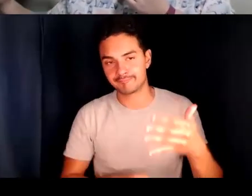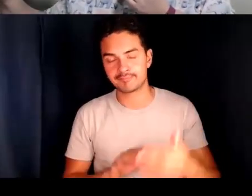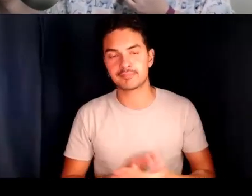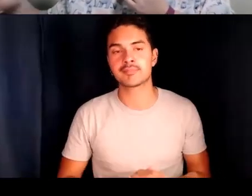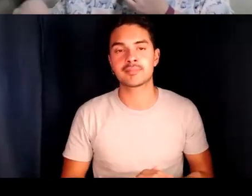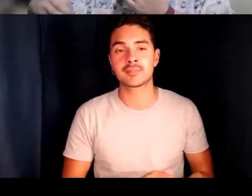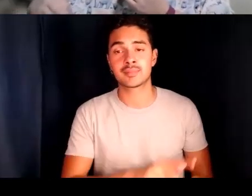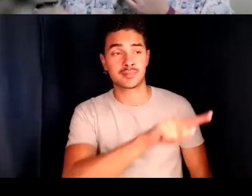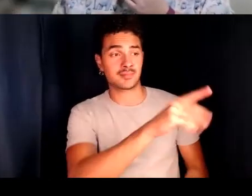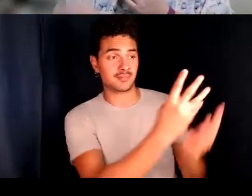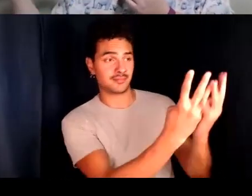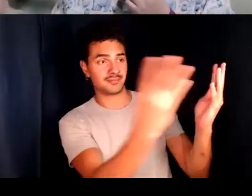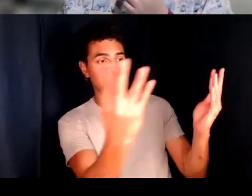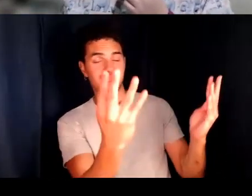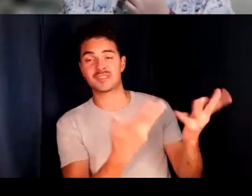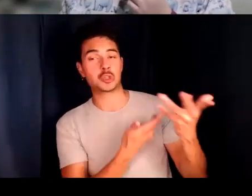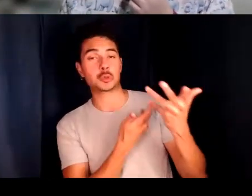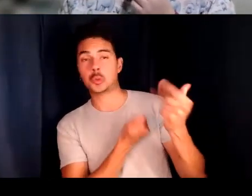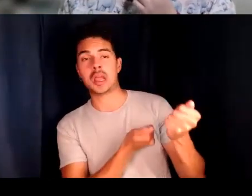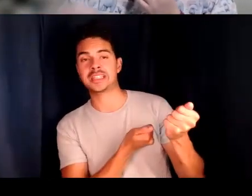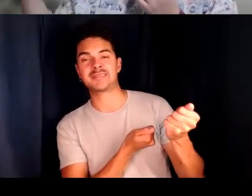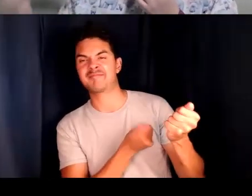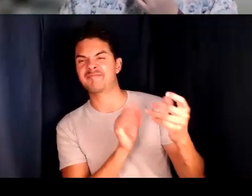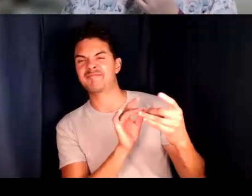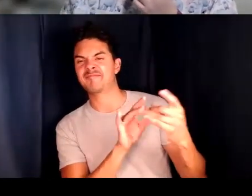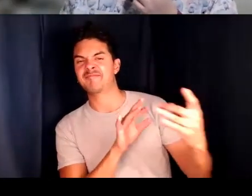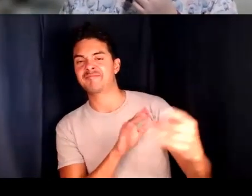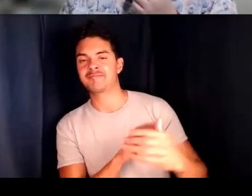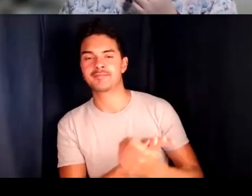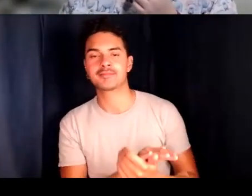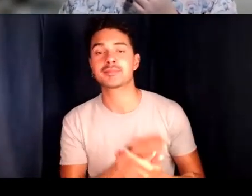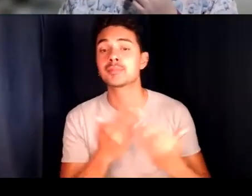Some folks as a result of trauma or as a result of,